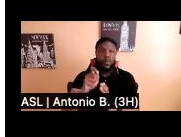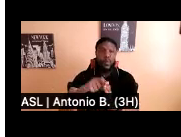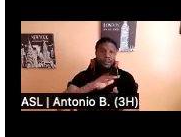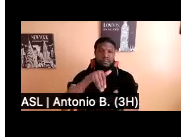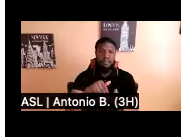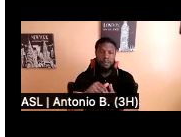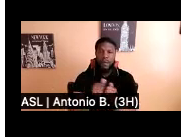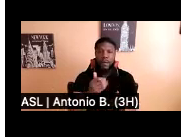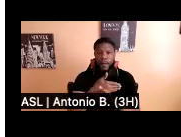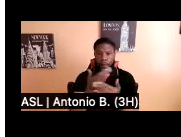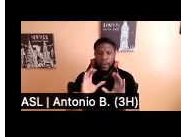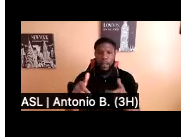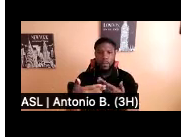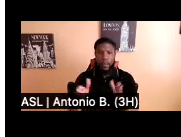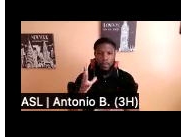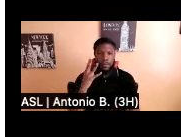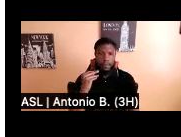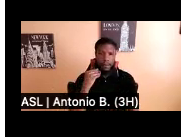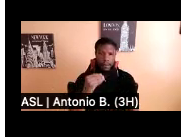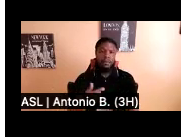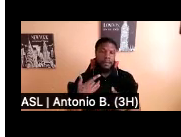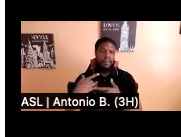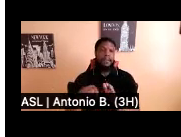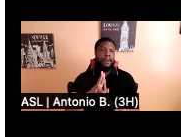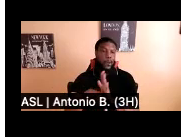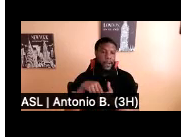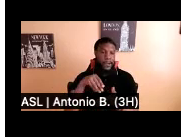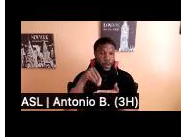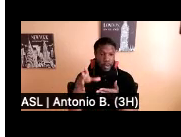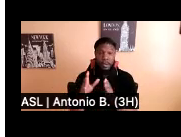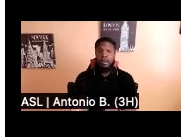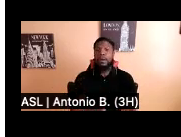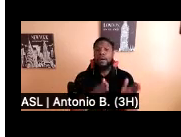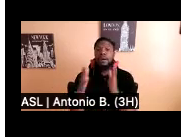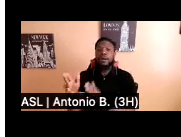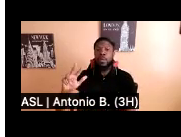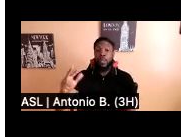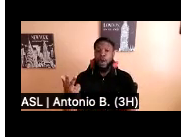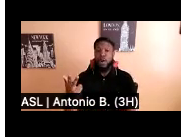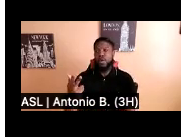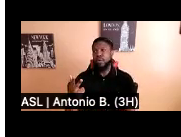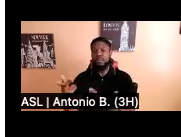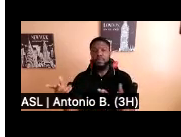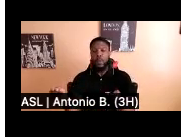experience. These were most often undergraduate students. And 3) cross-trained teachers; as the